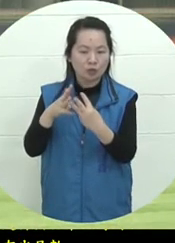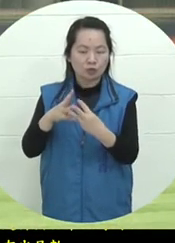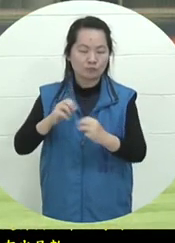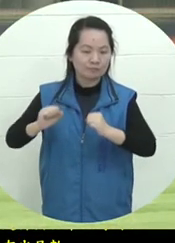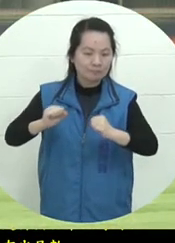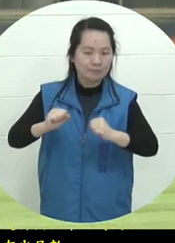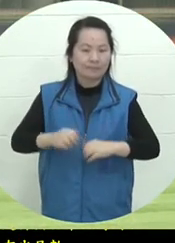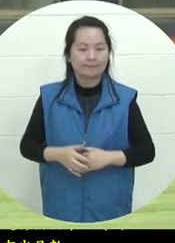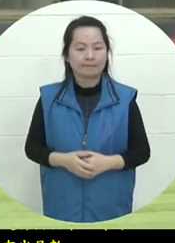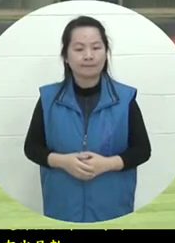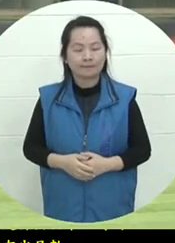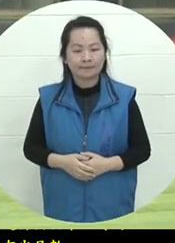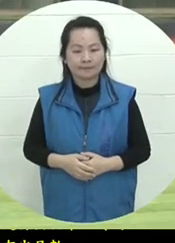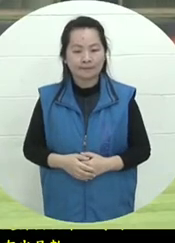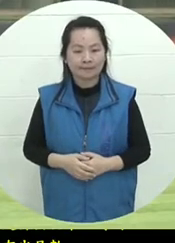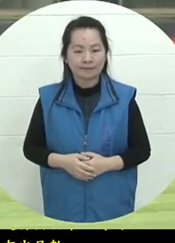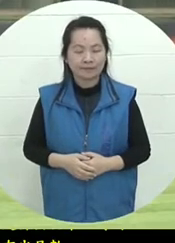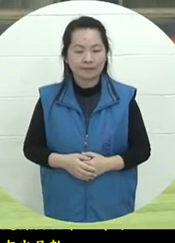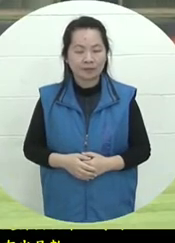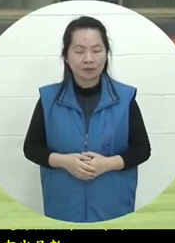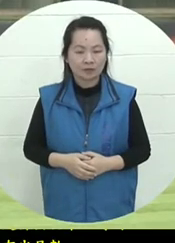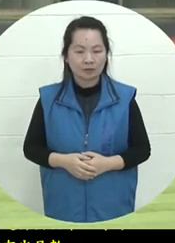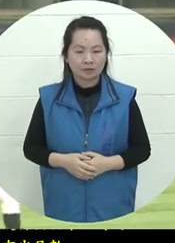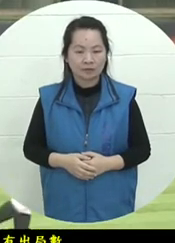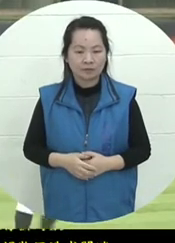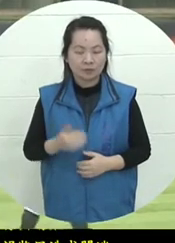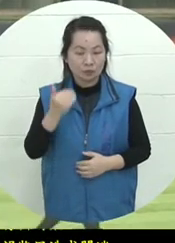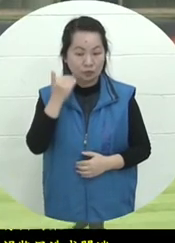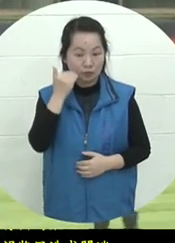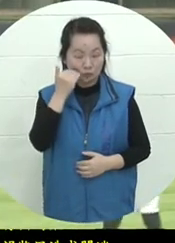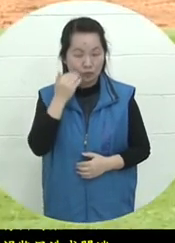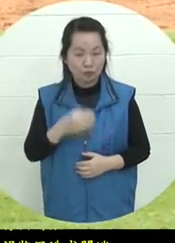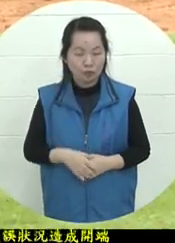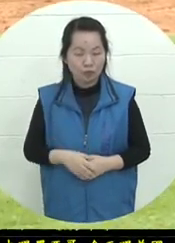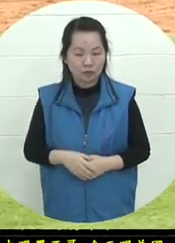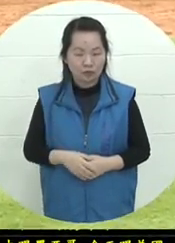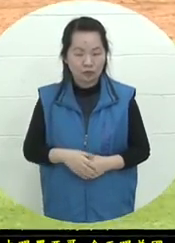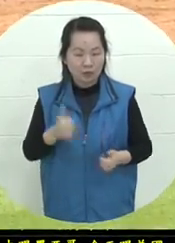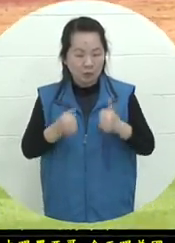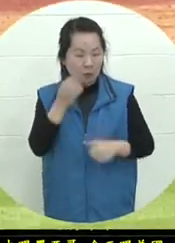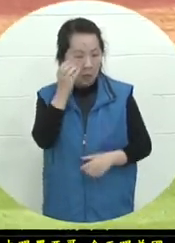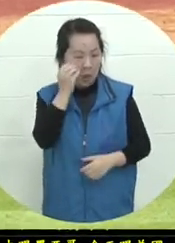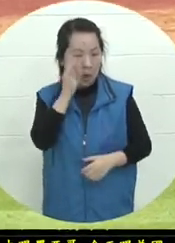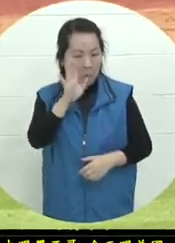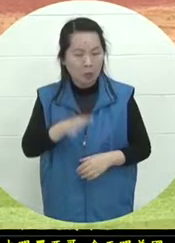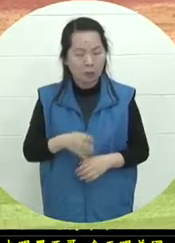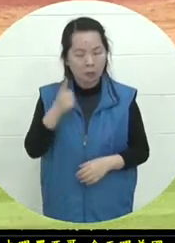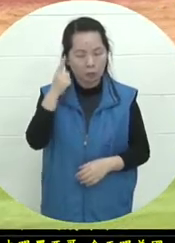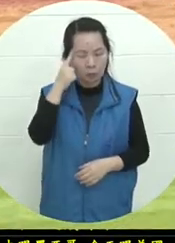If some fans are watching baseball games at all levels , hey You may think of last year